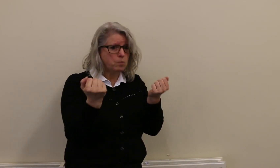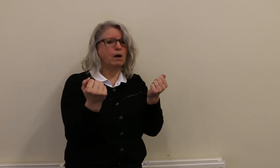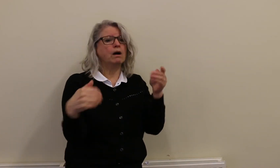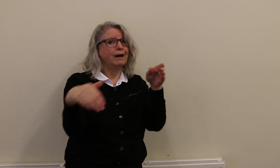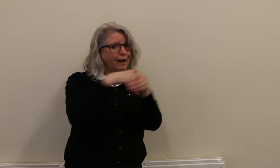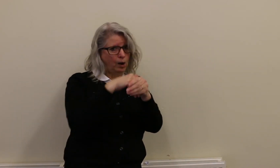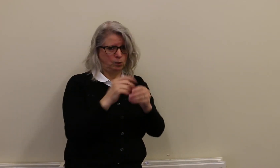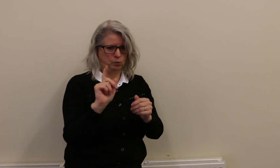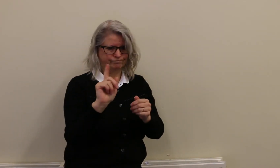These powers include: